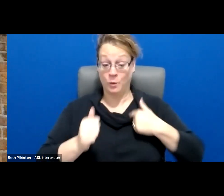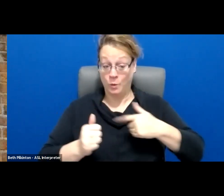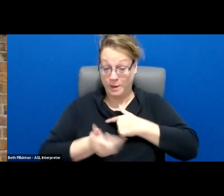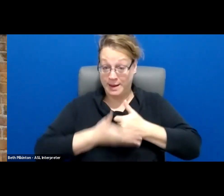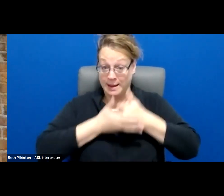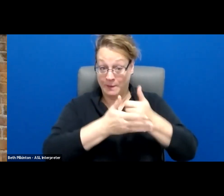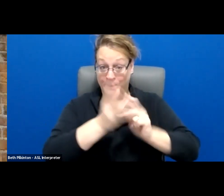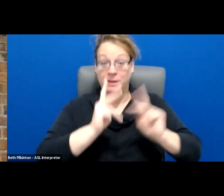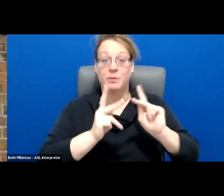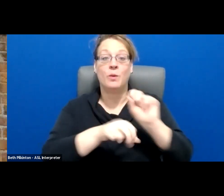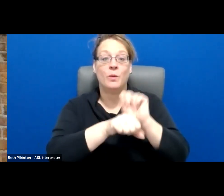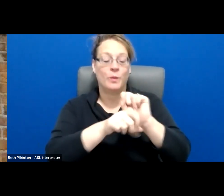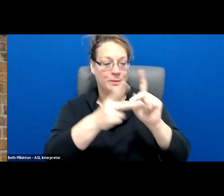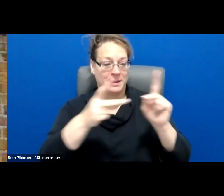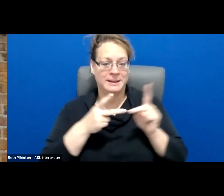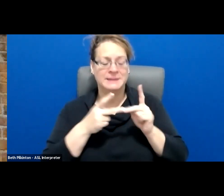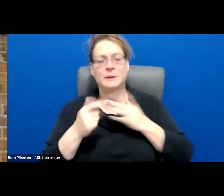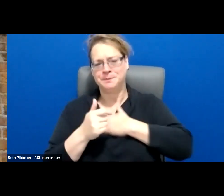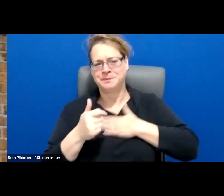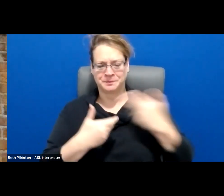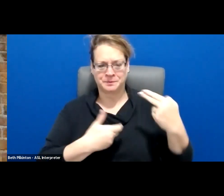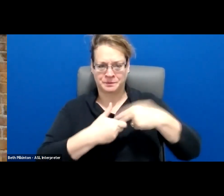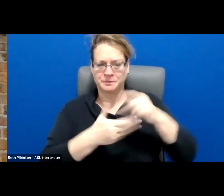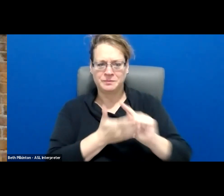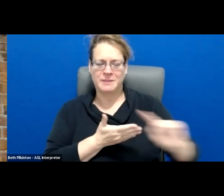Next week we will be doing another webinar where we will be discussing DRT's employment services and programs.